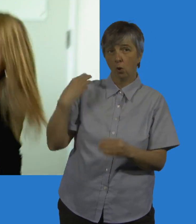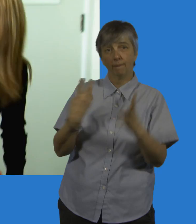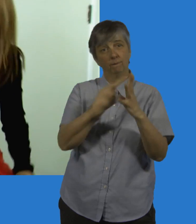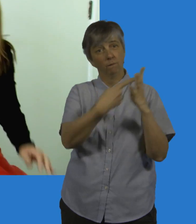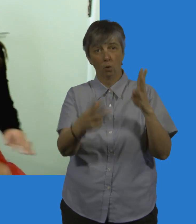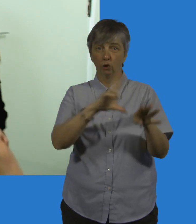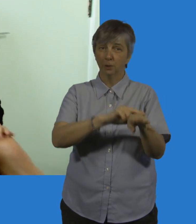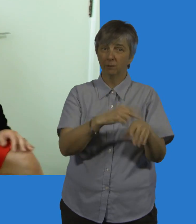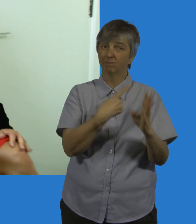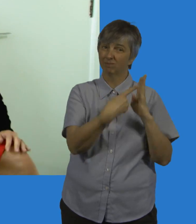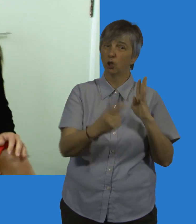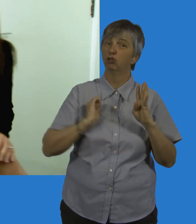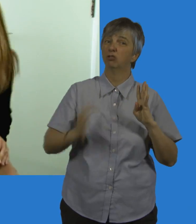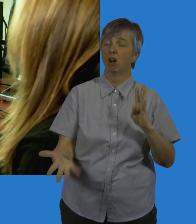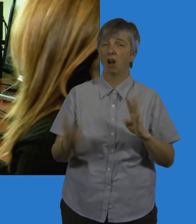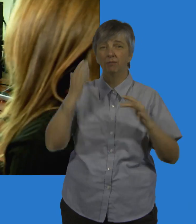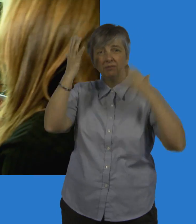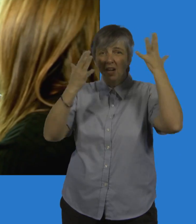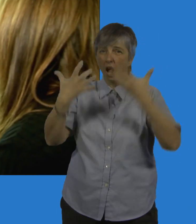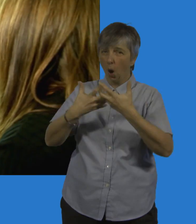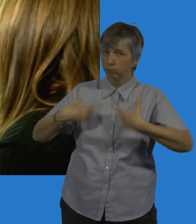Heidi: Three and a half years ago – we had 4 GP